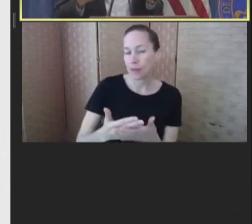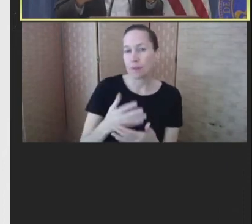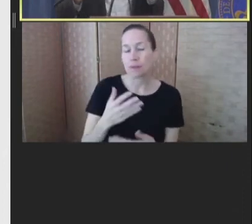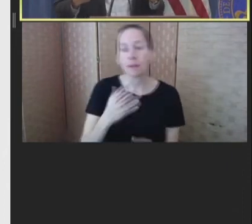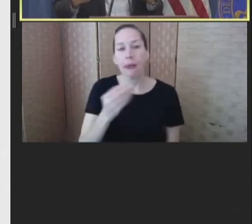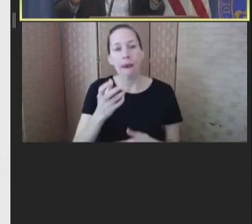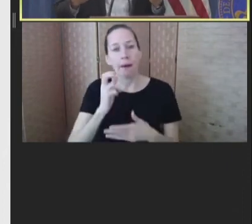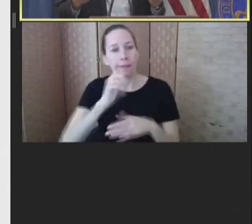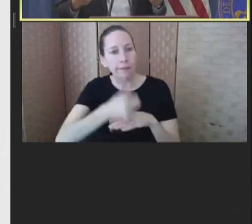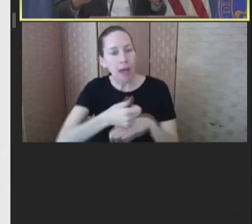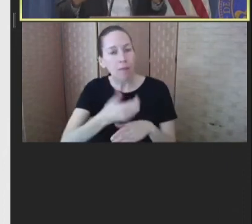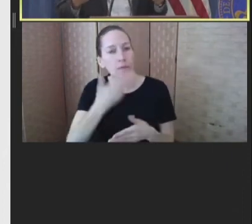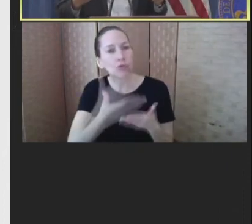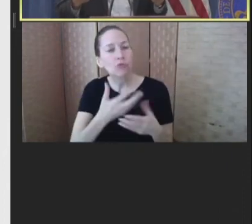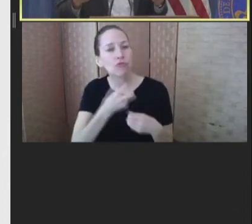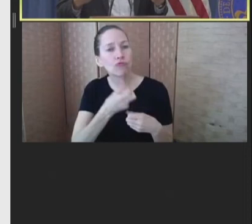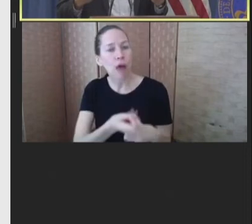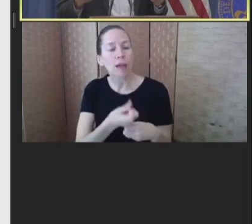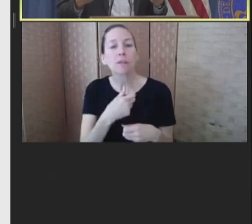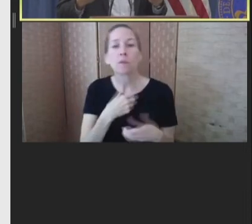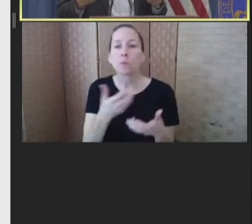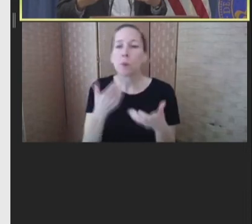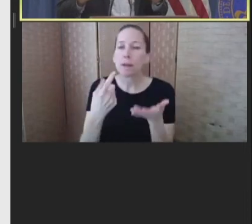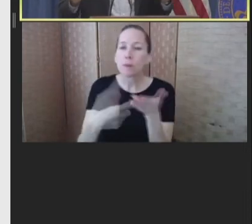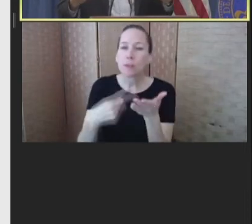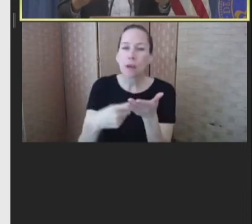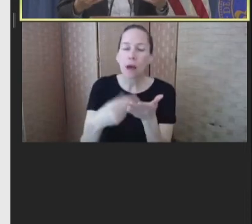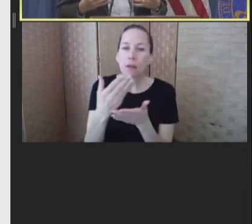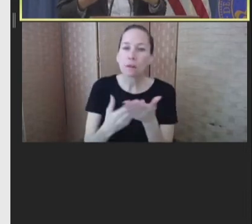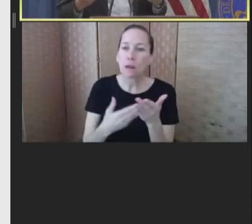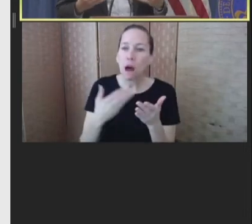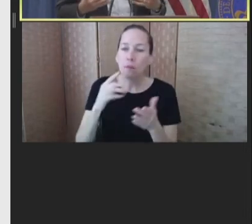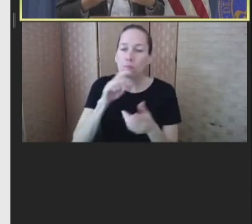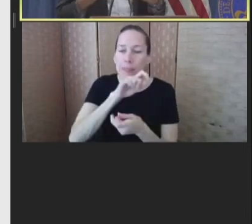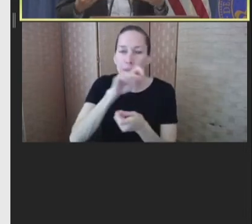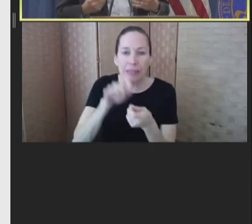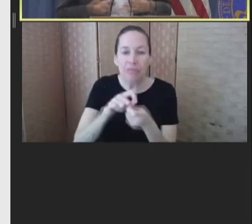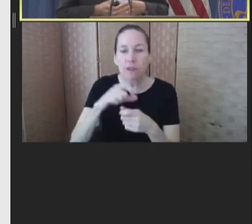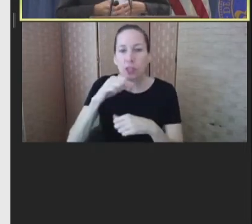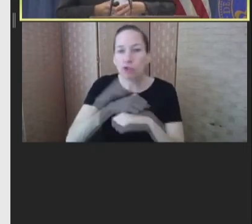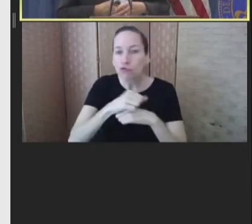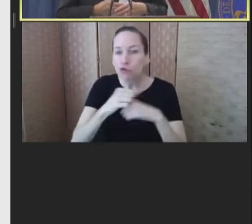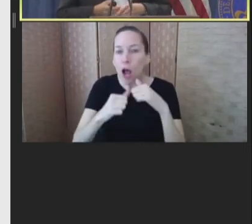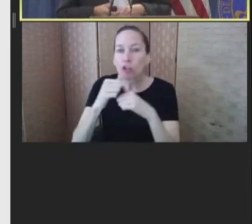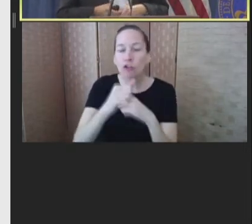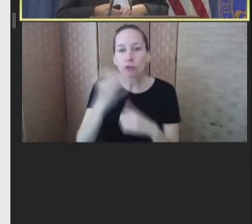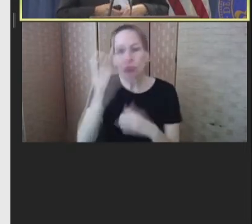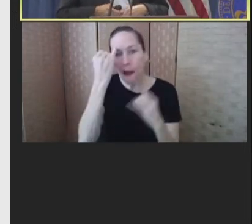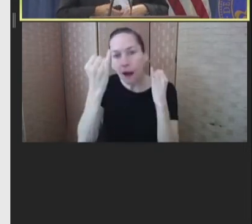the specific structures that might be spreadable, you know, the specific strategy we used in Marin.